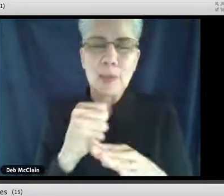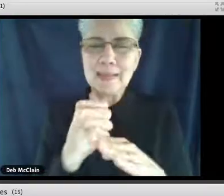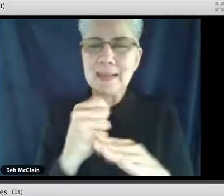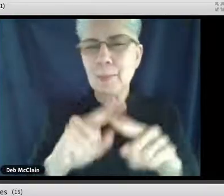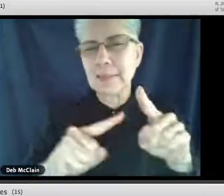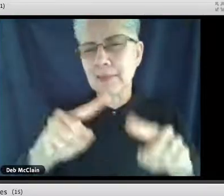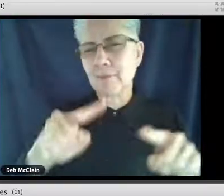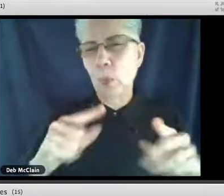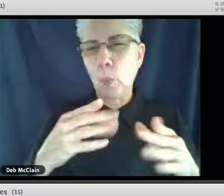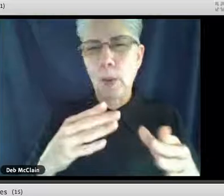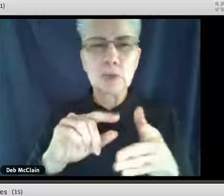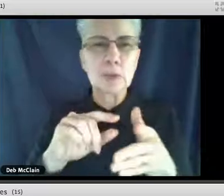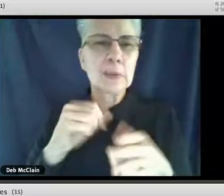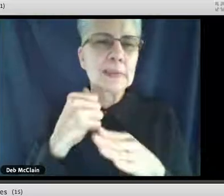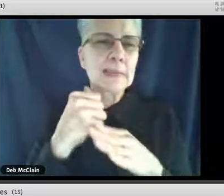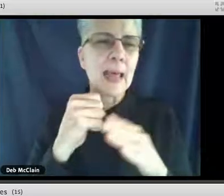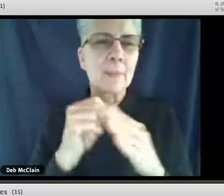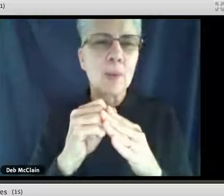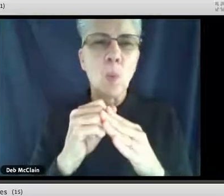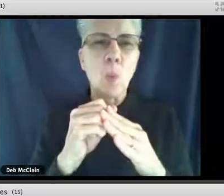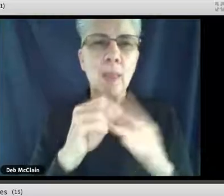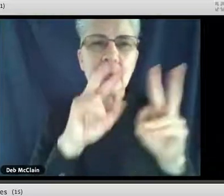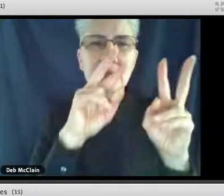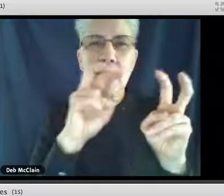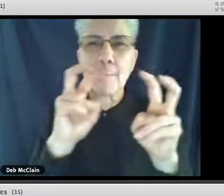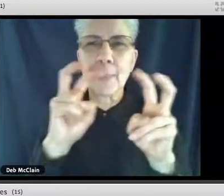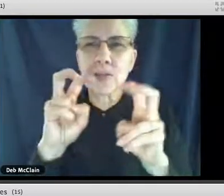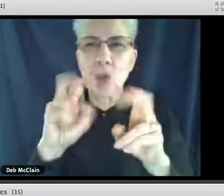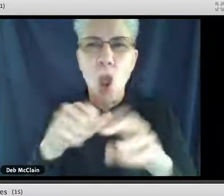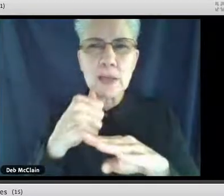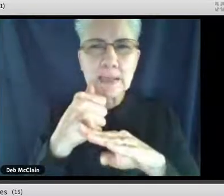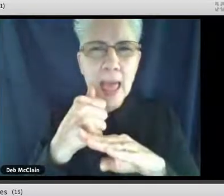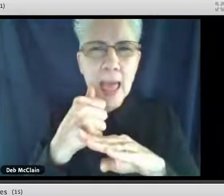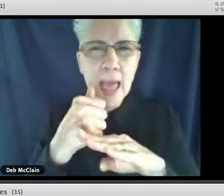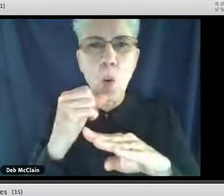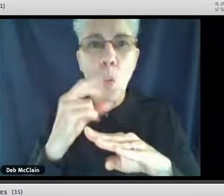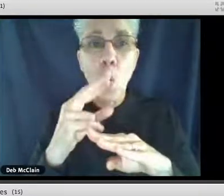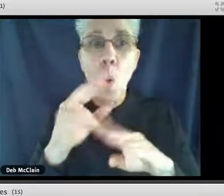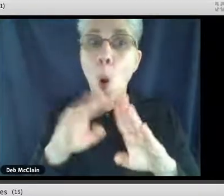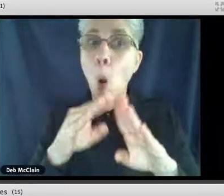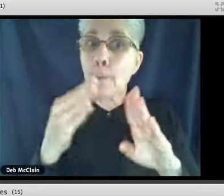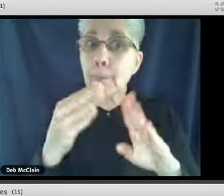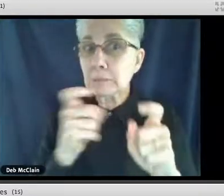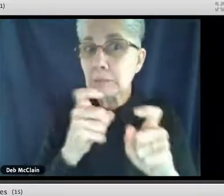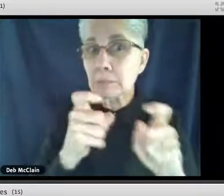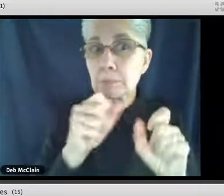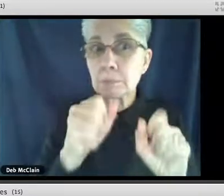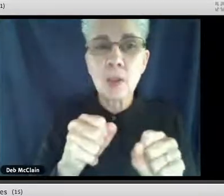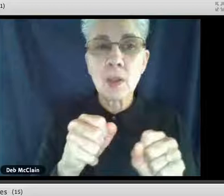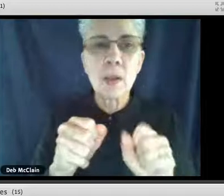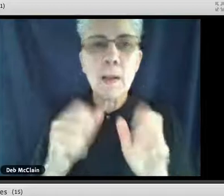You can set it up where these main topics are sort of set, or you can set them that they're open. You can set blank cards in here.